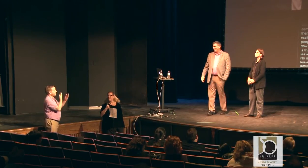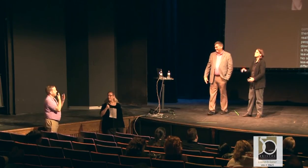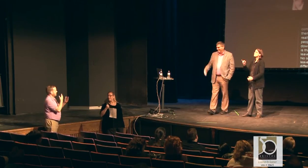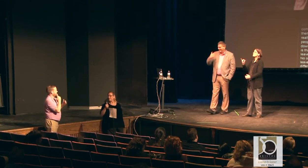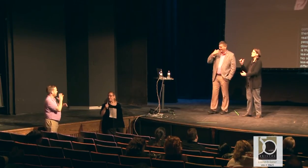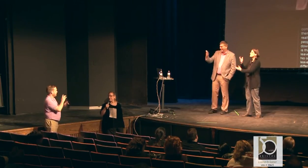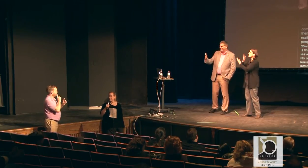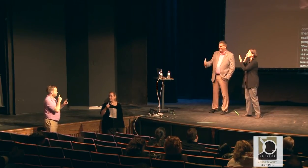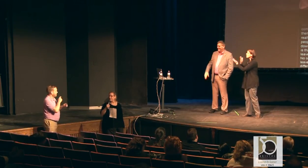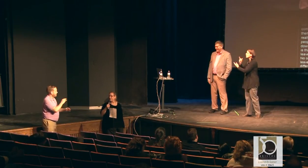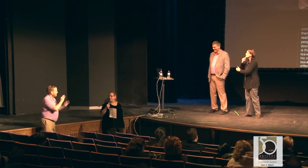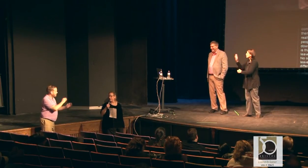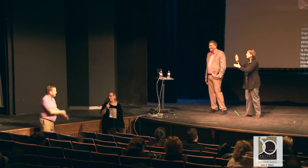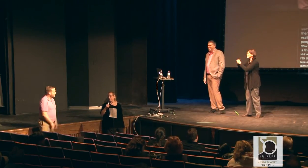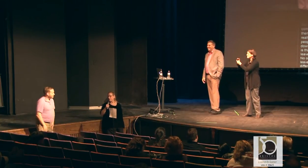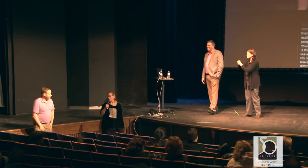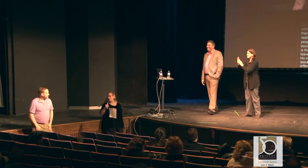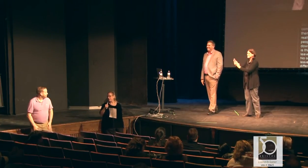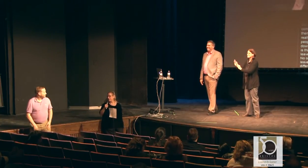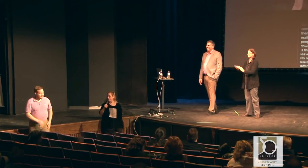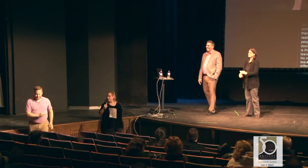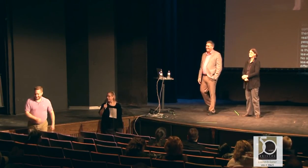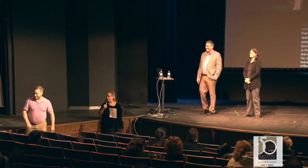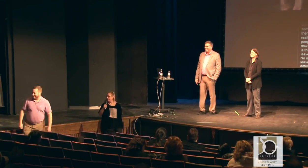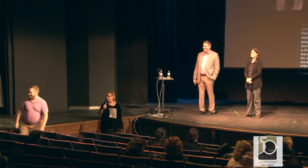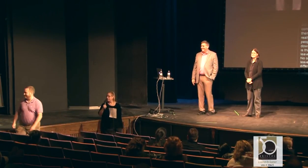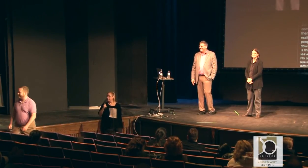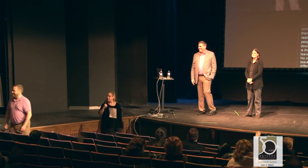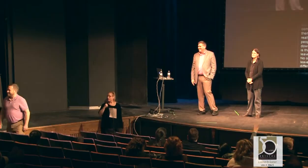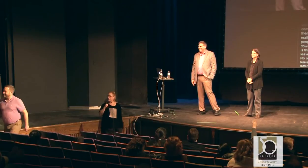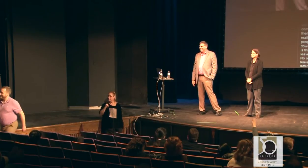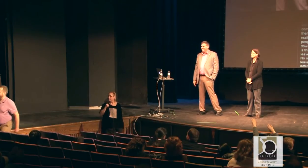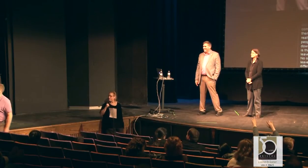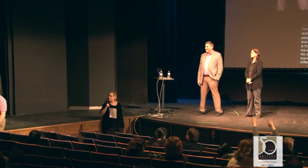Thank you so much for your responses.